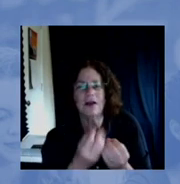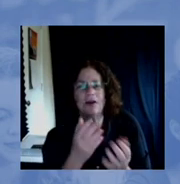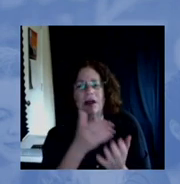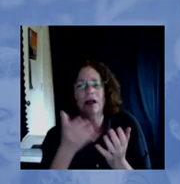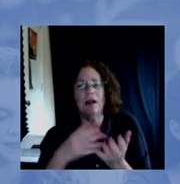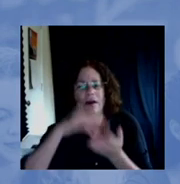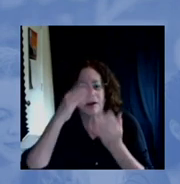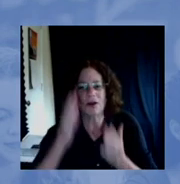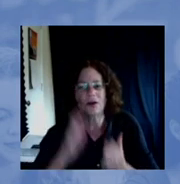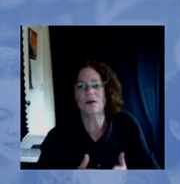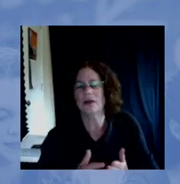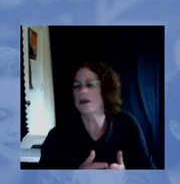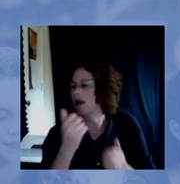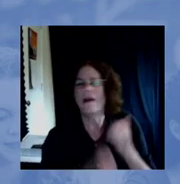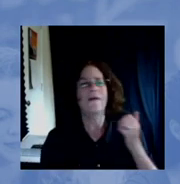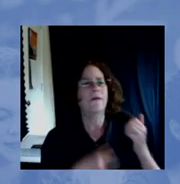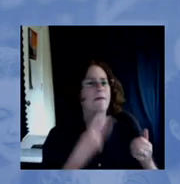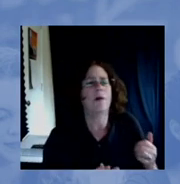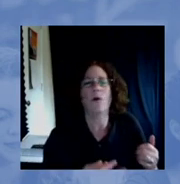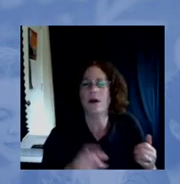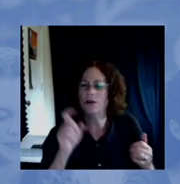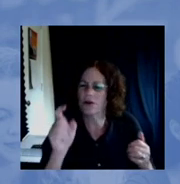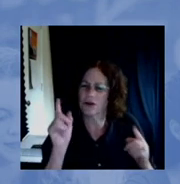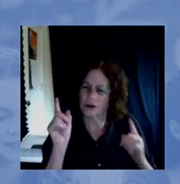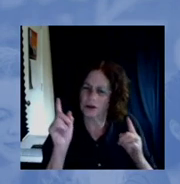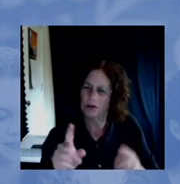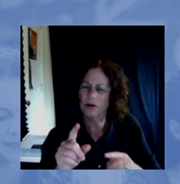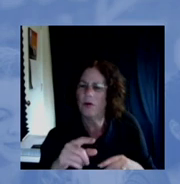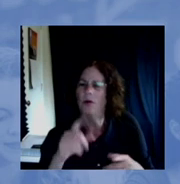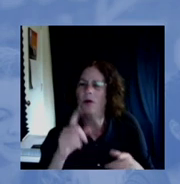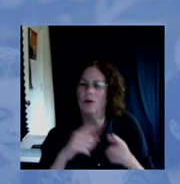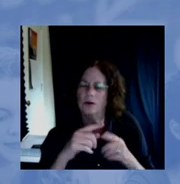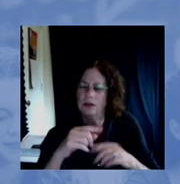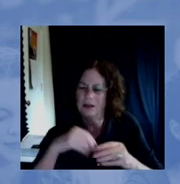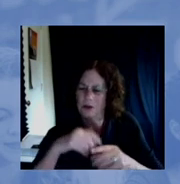EVERY VOICE AT THE TABLE IN RECOGNITION OF THE NEED, PART OF THE CONVERSATION TO ADDRESS